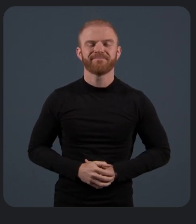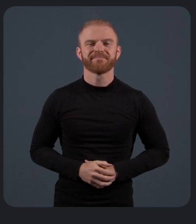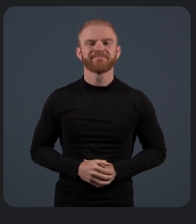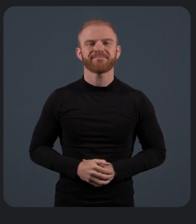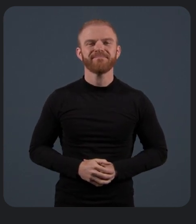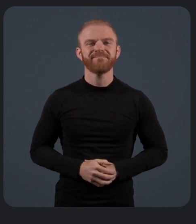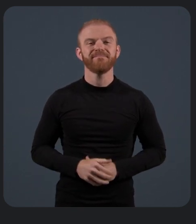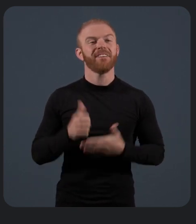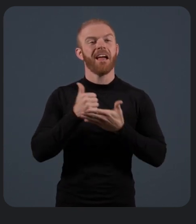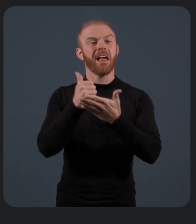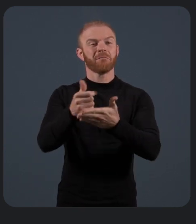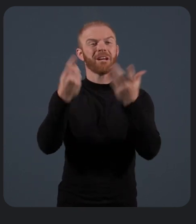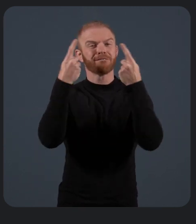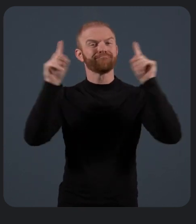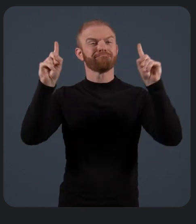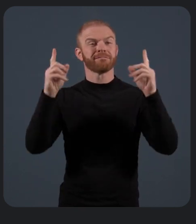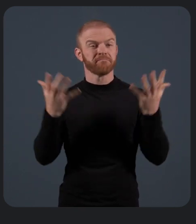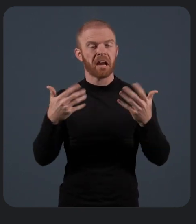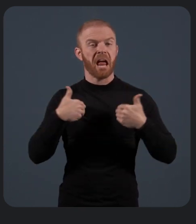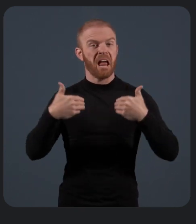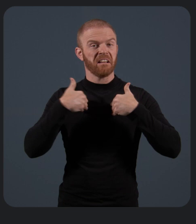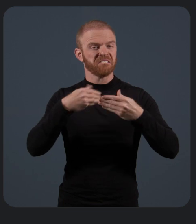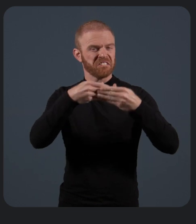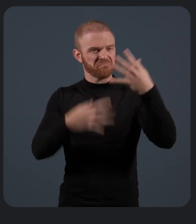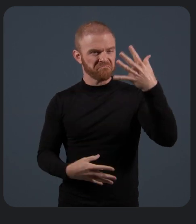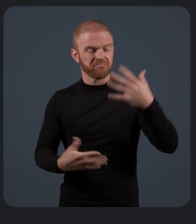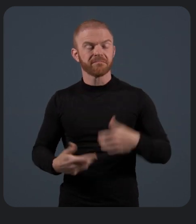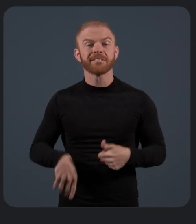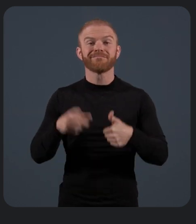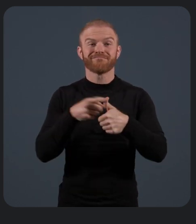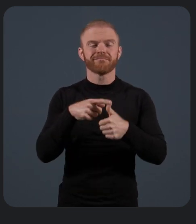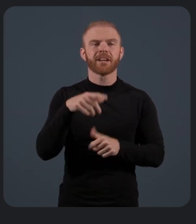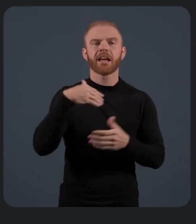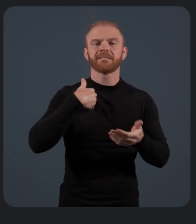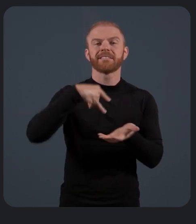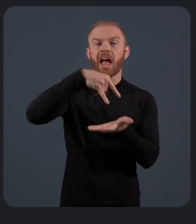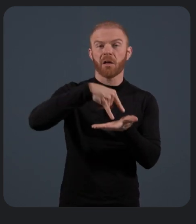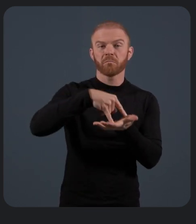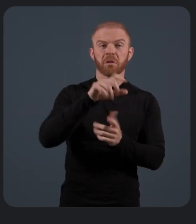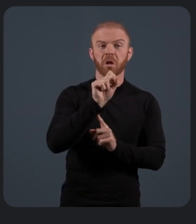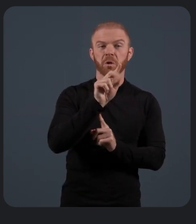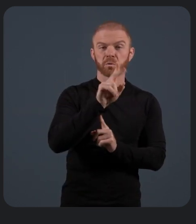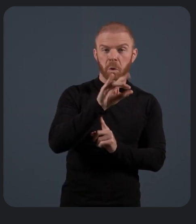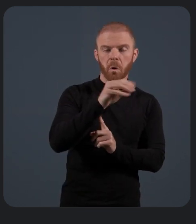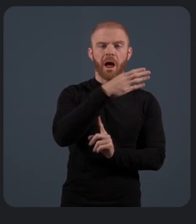To help you achieve this, we have the following. Android Studio and Kotlin give you